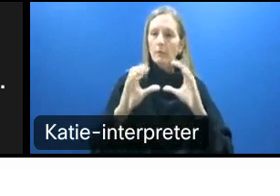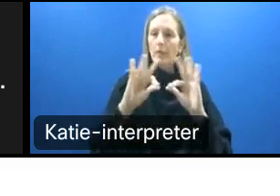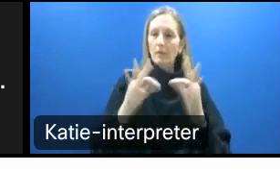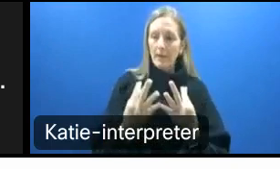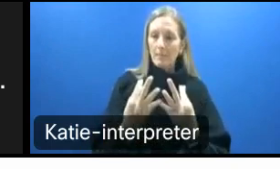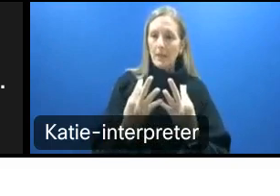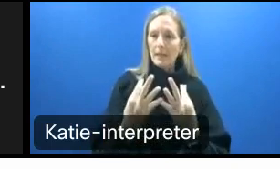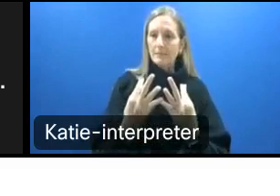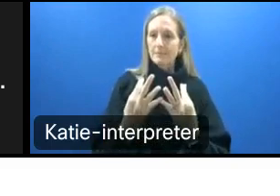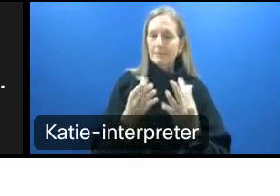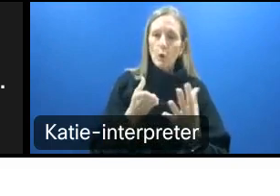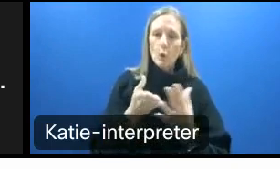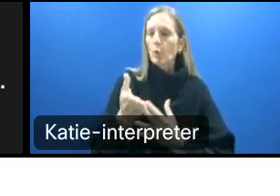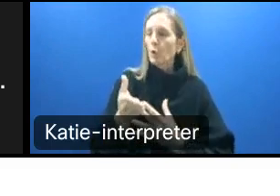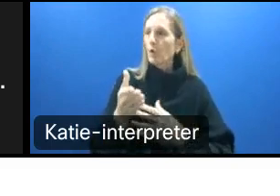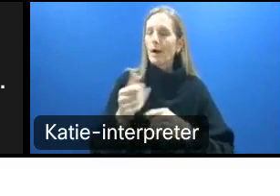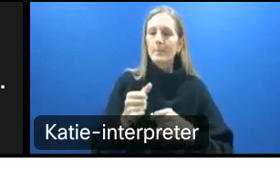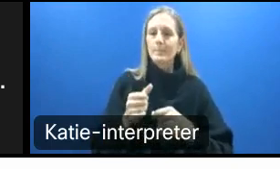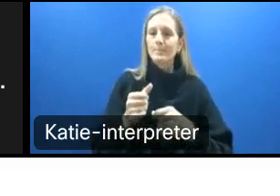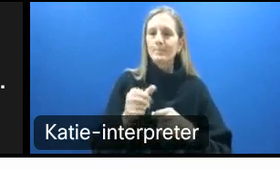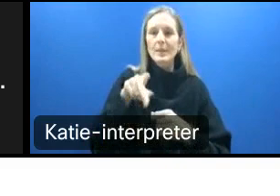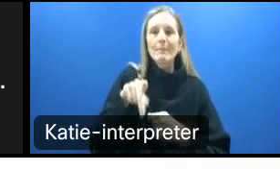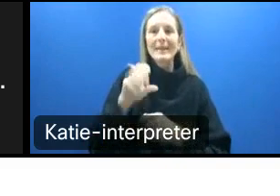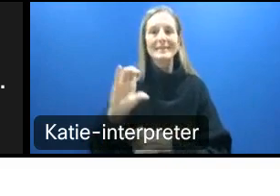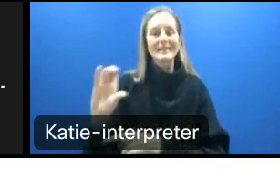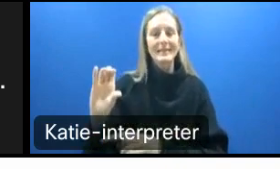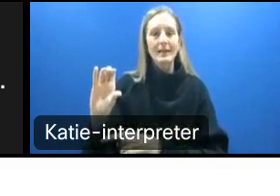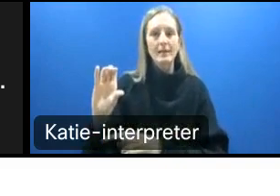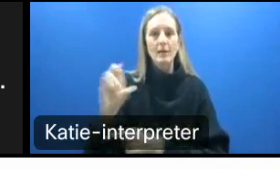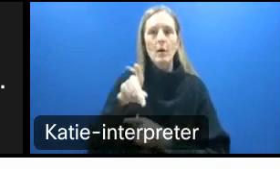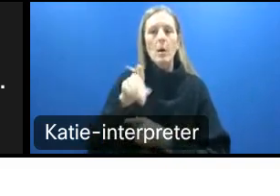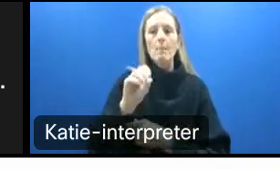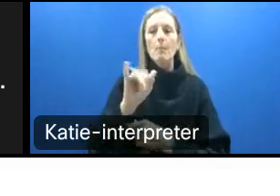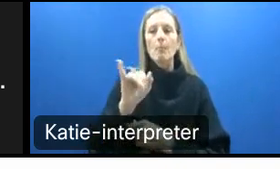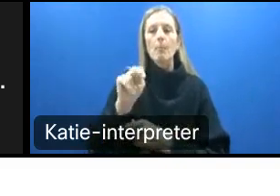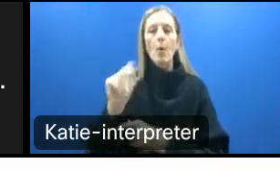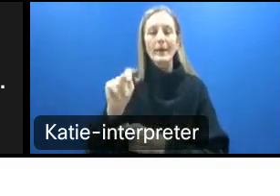Uh, via the posted via the PCC click care medical record.